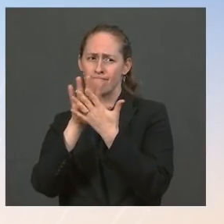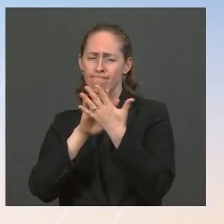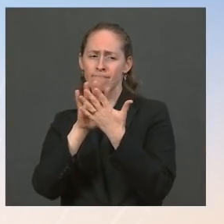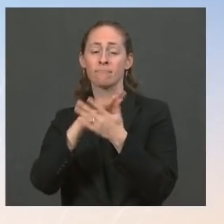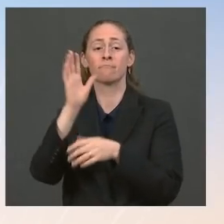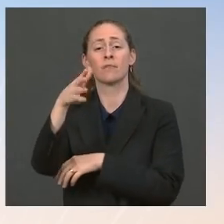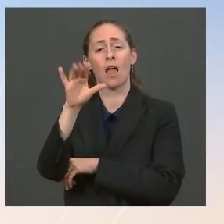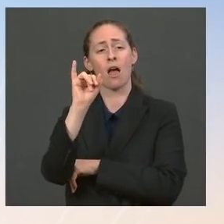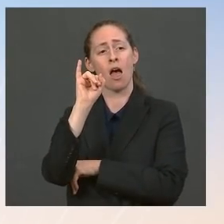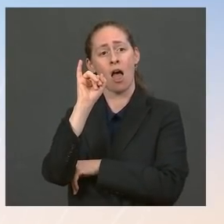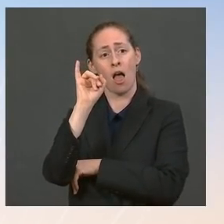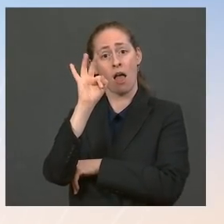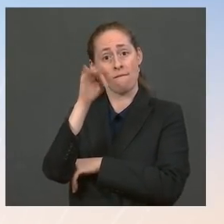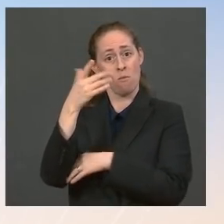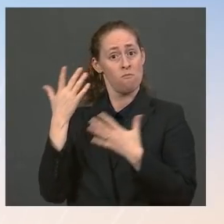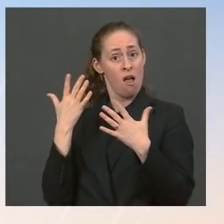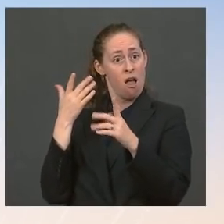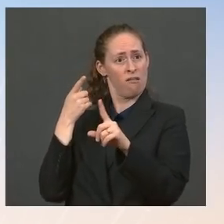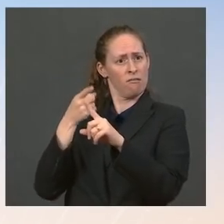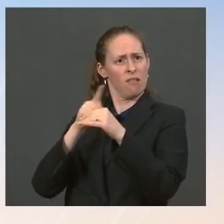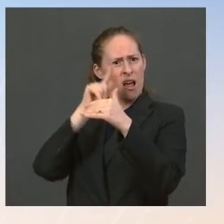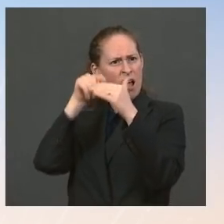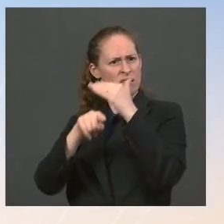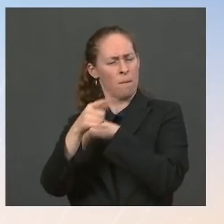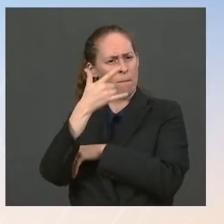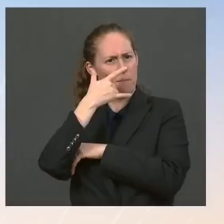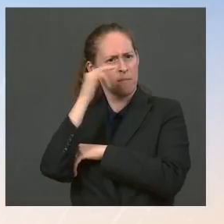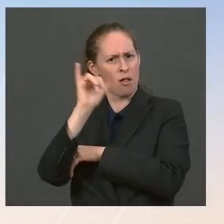of a particular social group. And just for everyone's benefit,